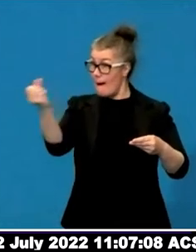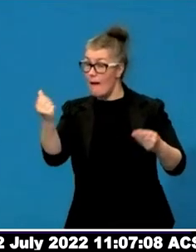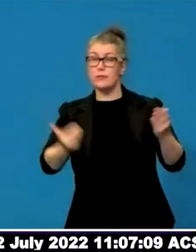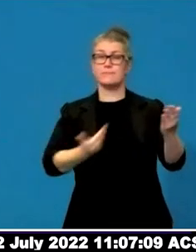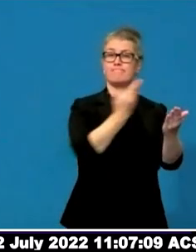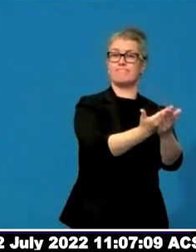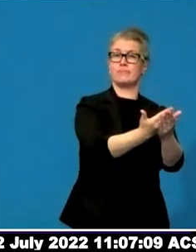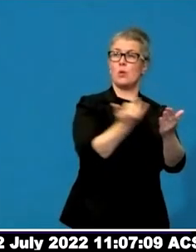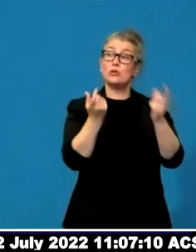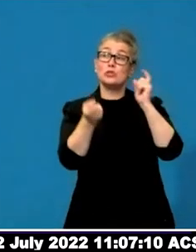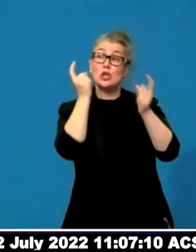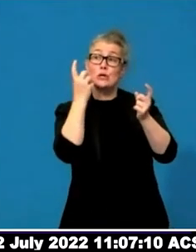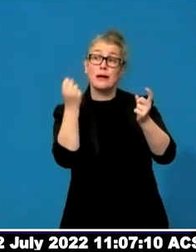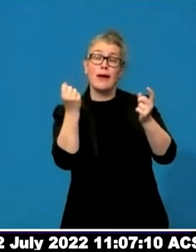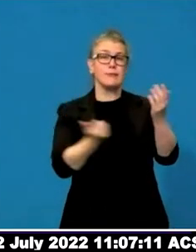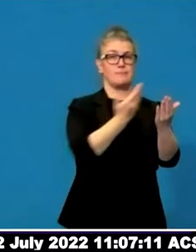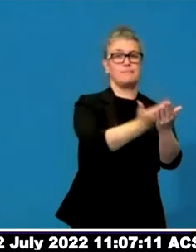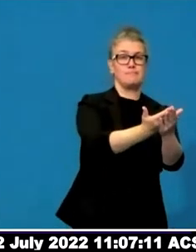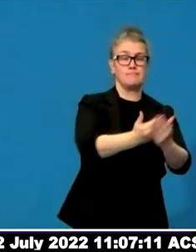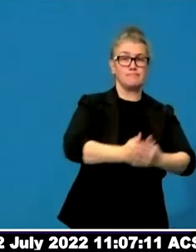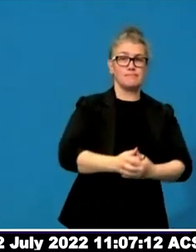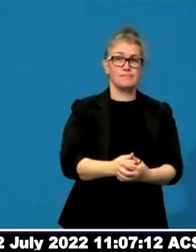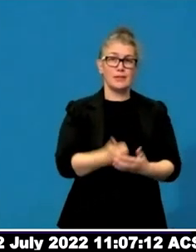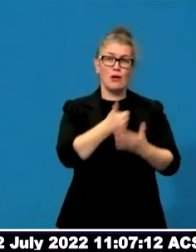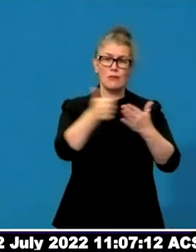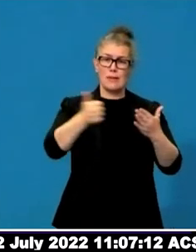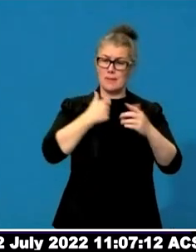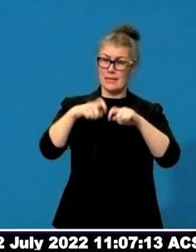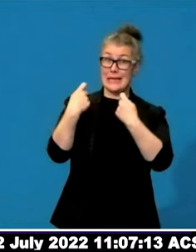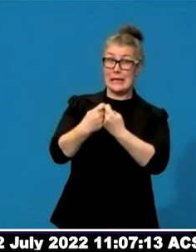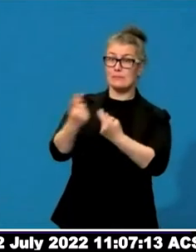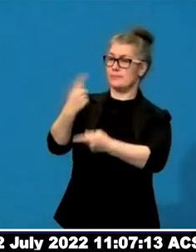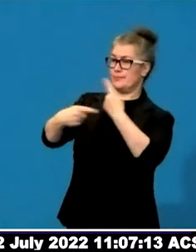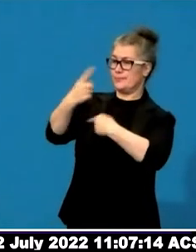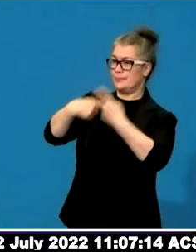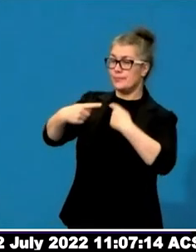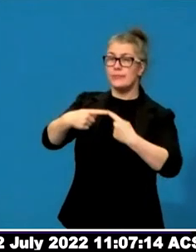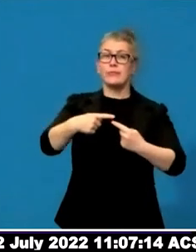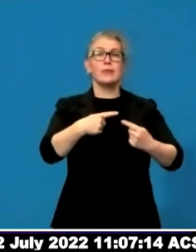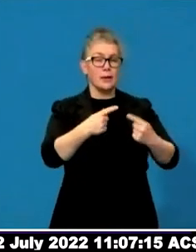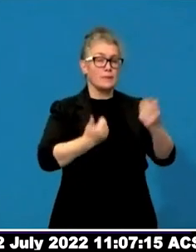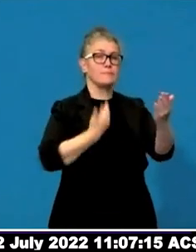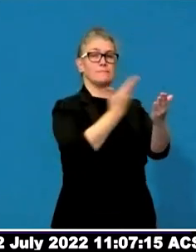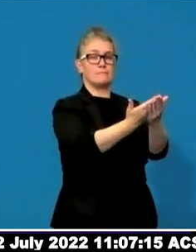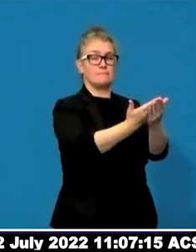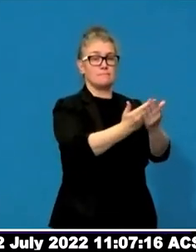So often my team will be telling me that they, you know, have some concerns